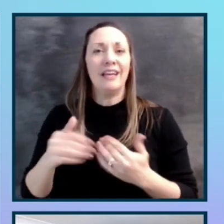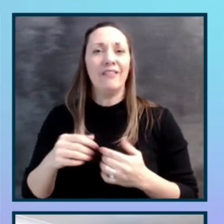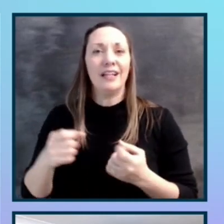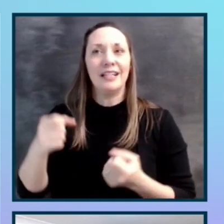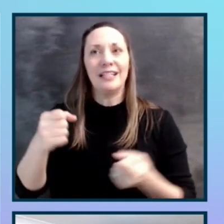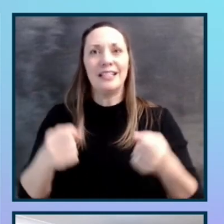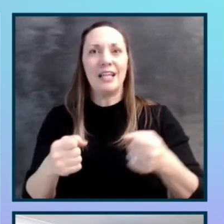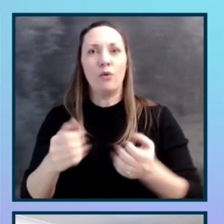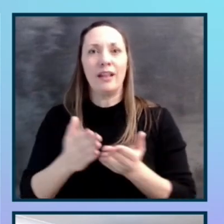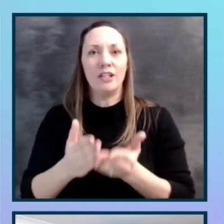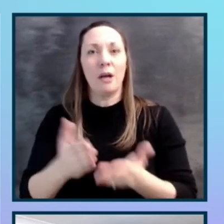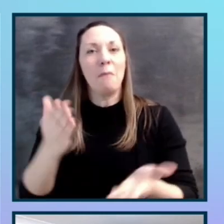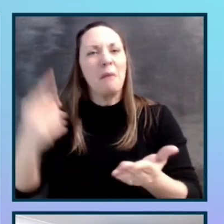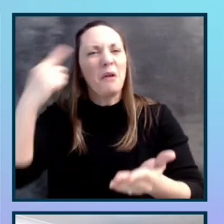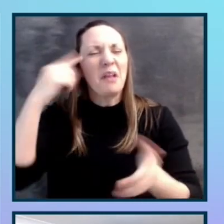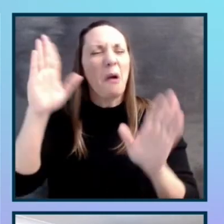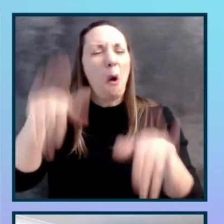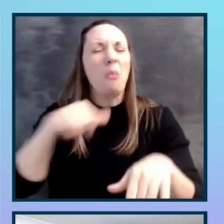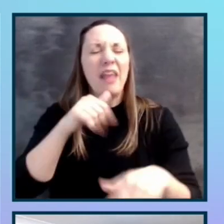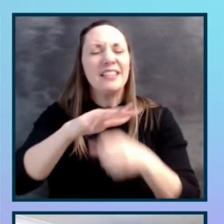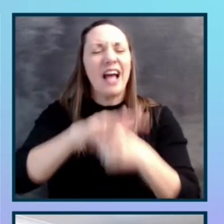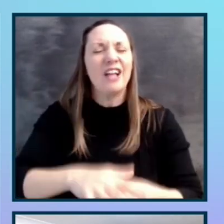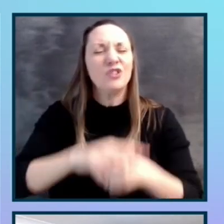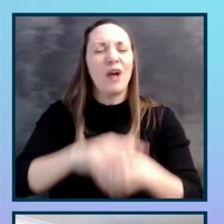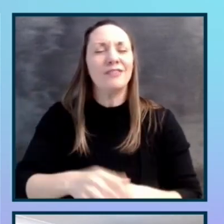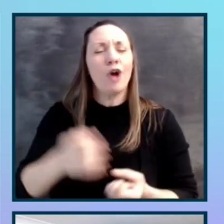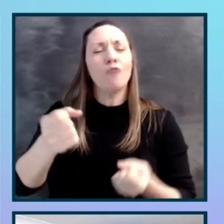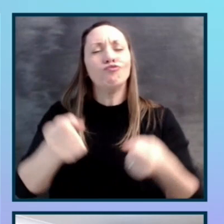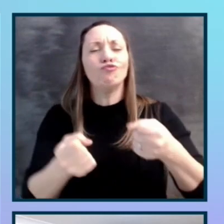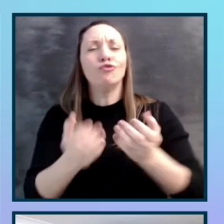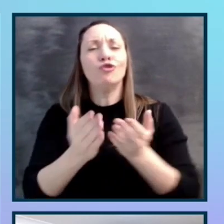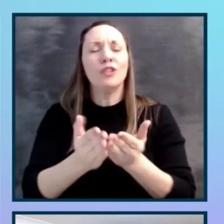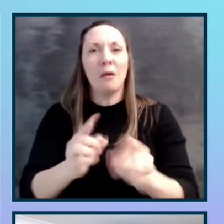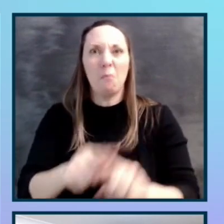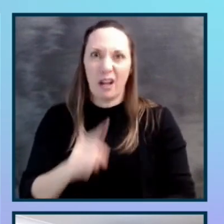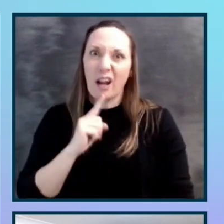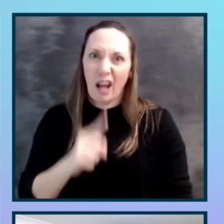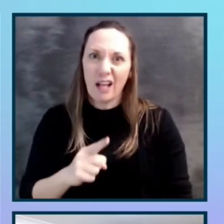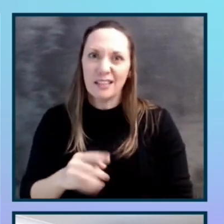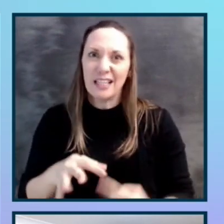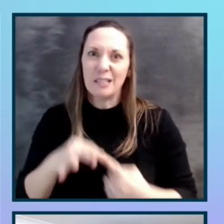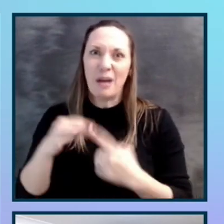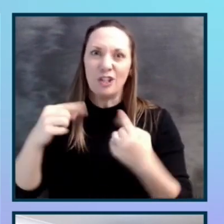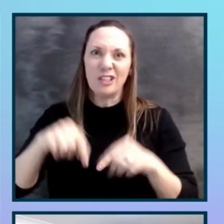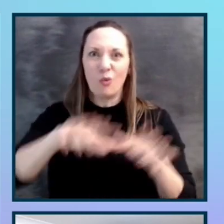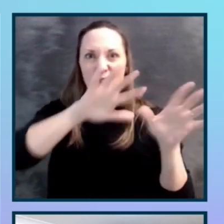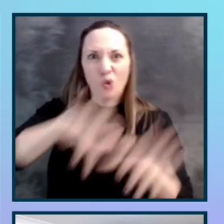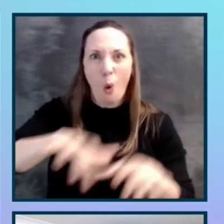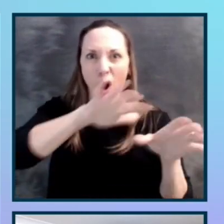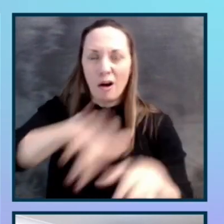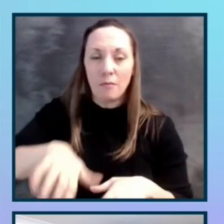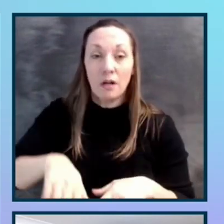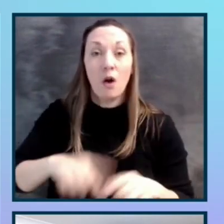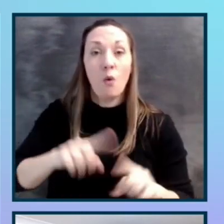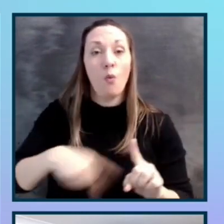but it really can be if you're sail for a storm, for instance, how about fishing? So I'm standing at the edge of a pier.